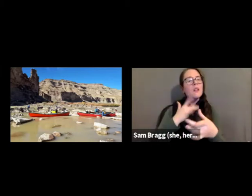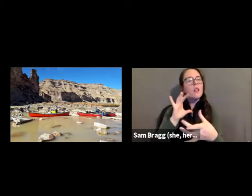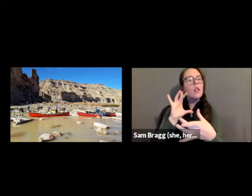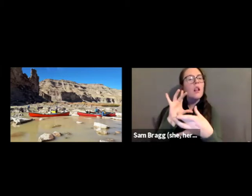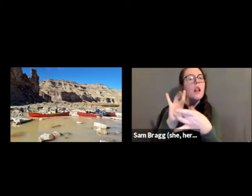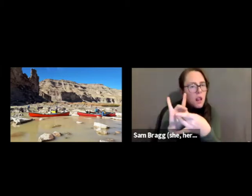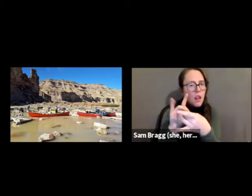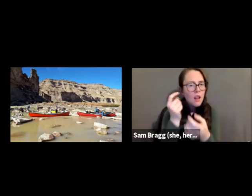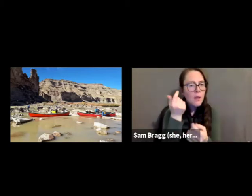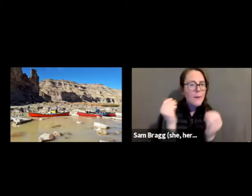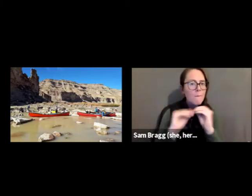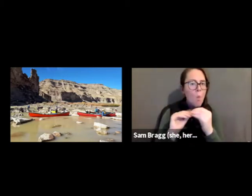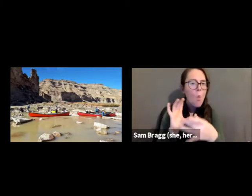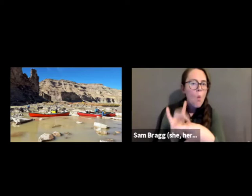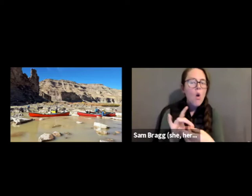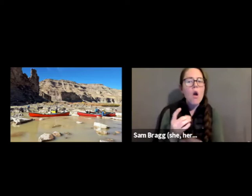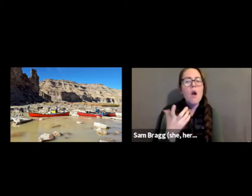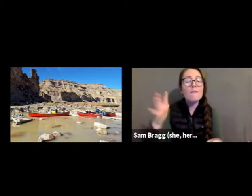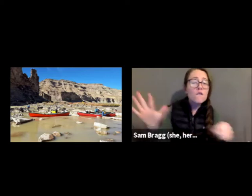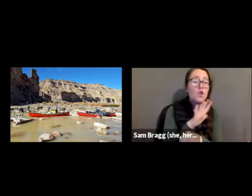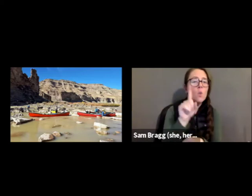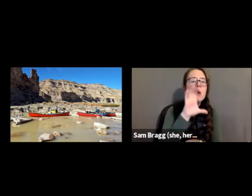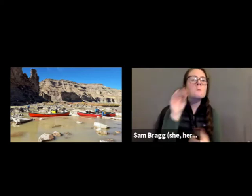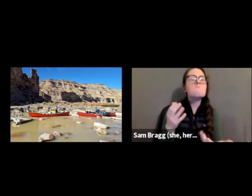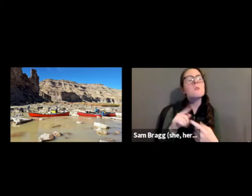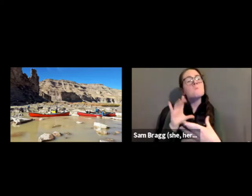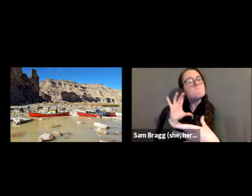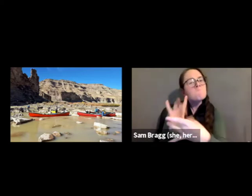being the designated leader and establishing that activity there was so much more connection between